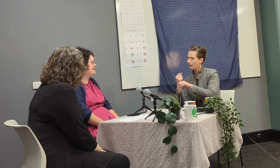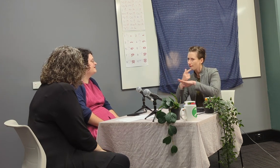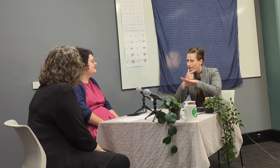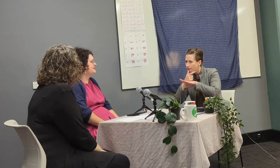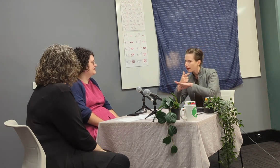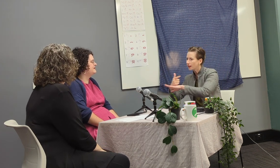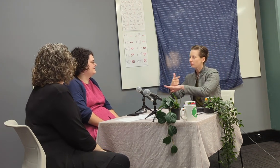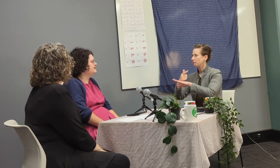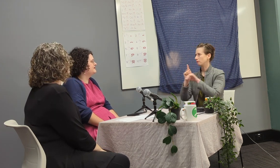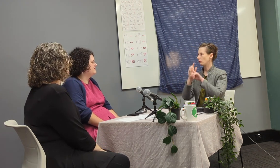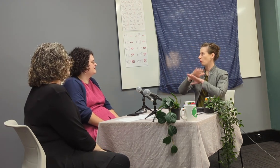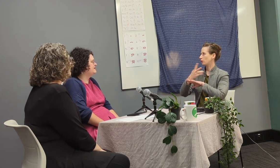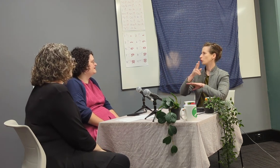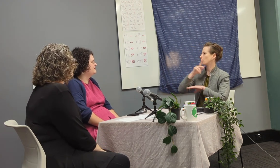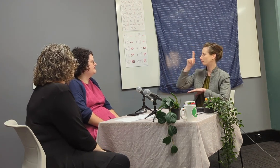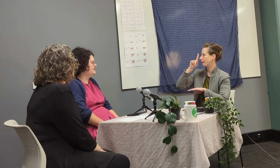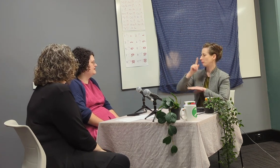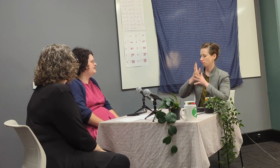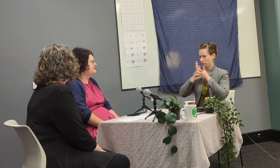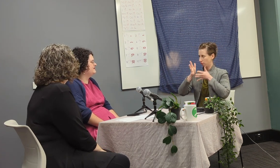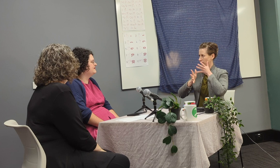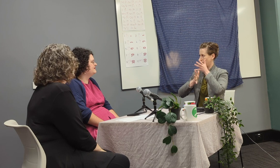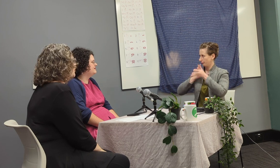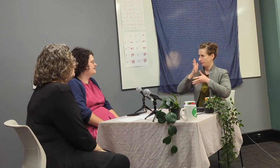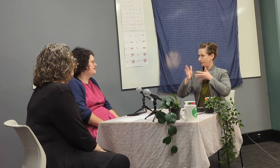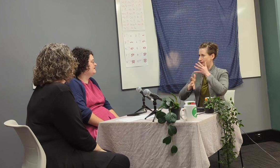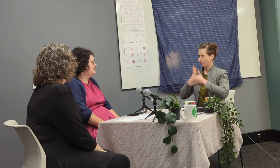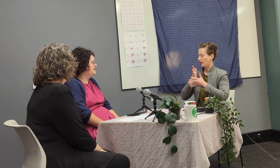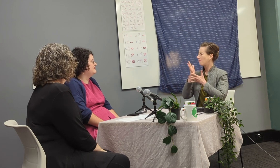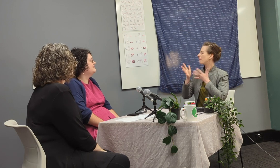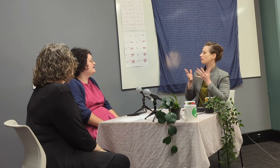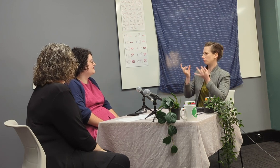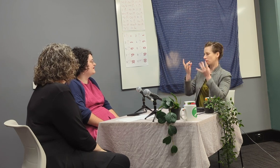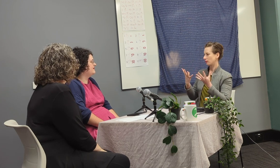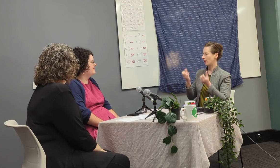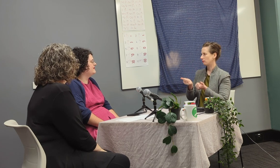He actually created the corpus, did the filming of over 200 people producing signs.